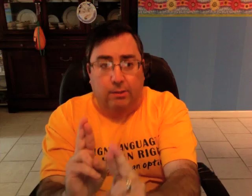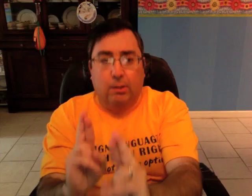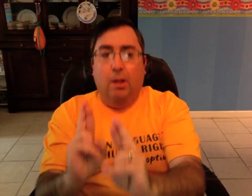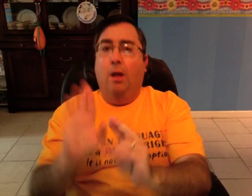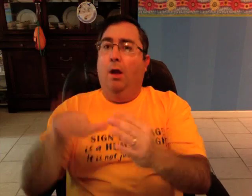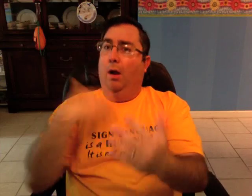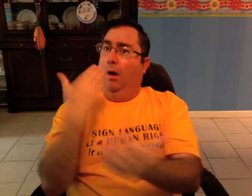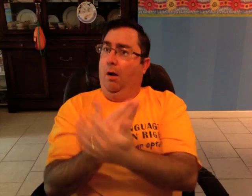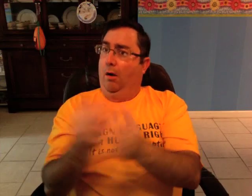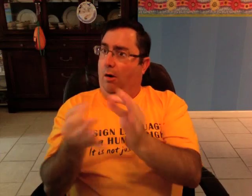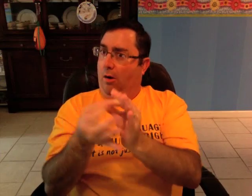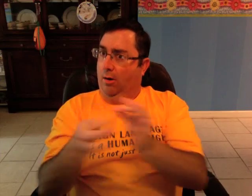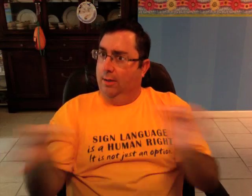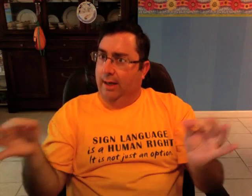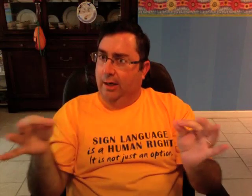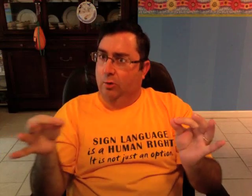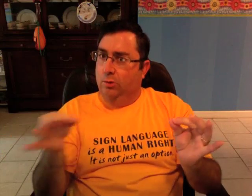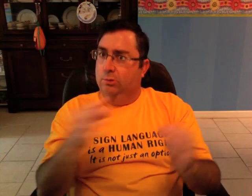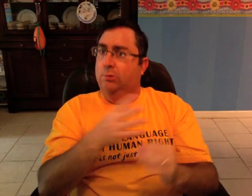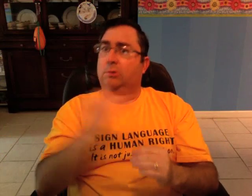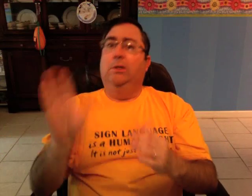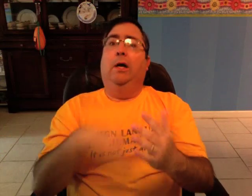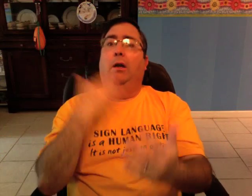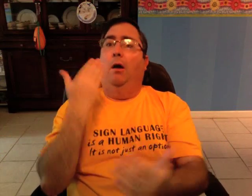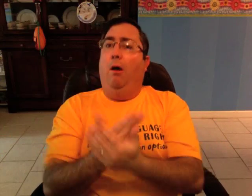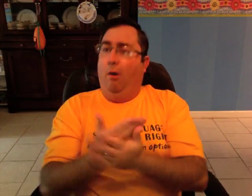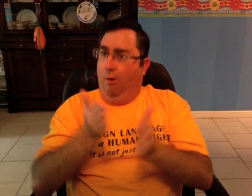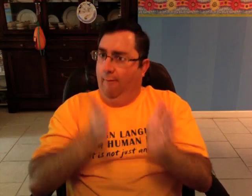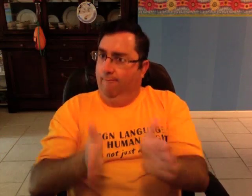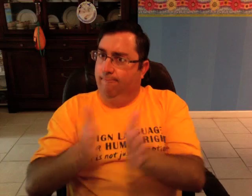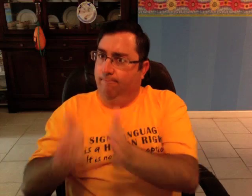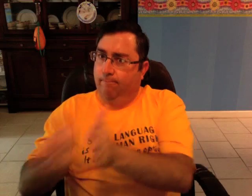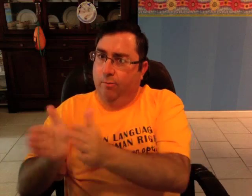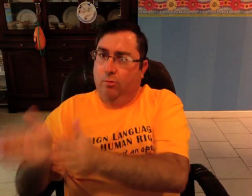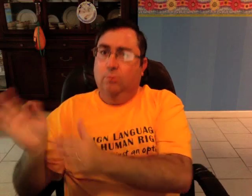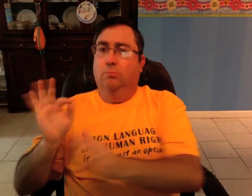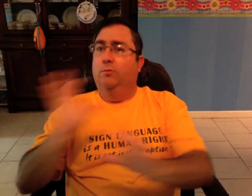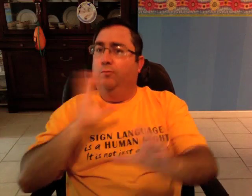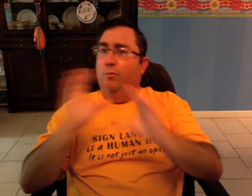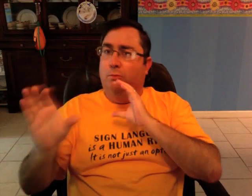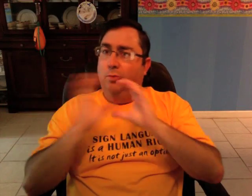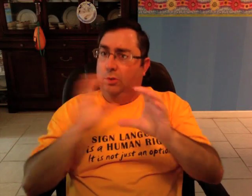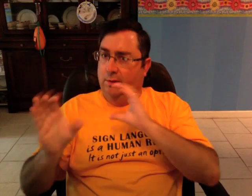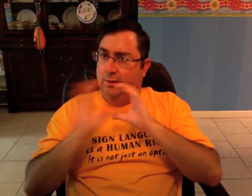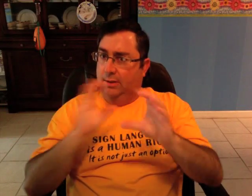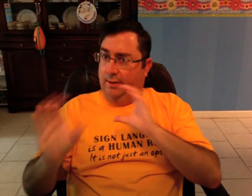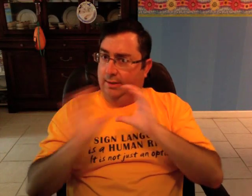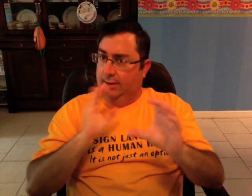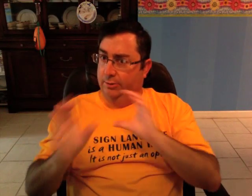all languages and all forms of communication".